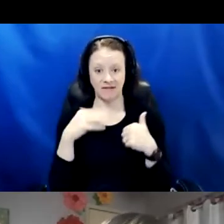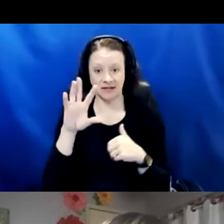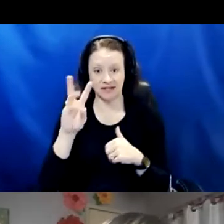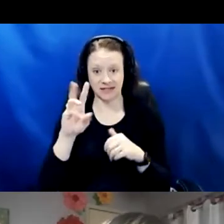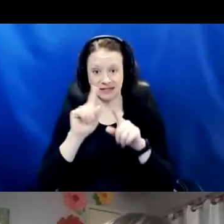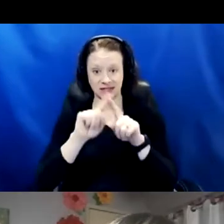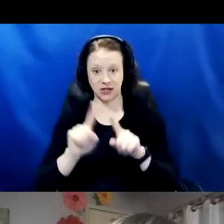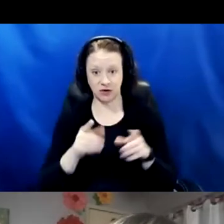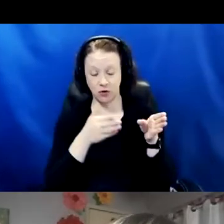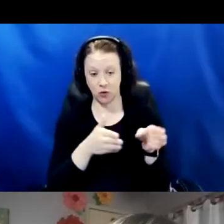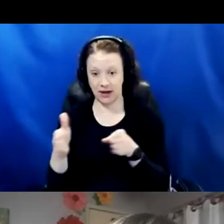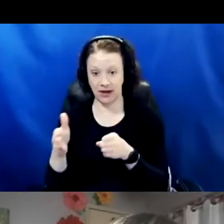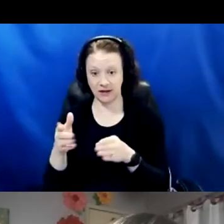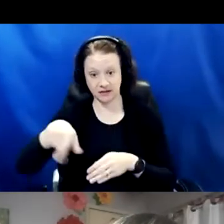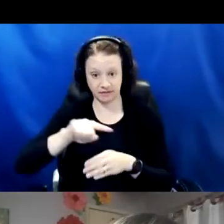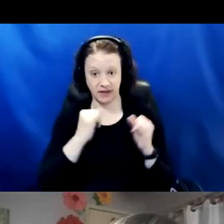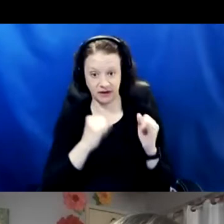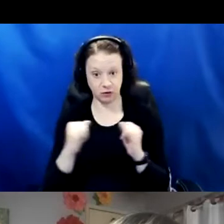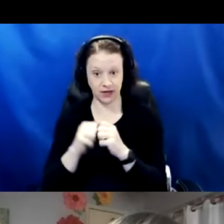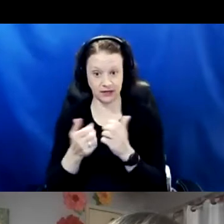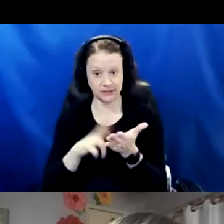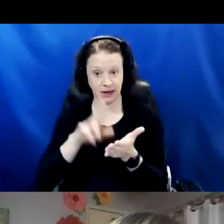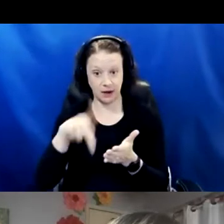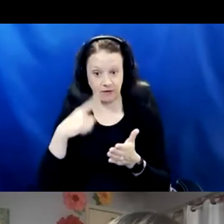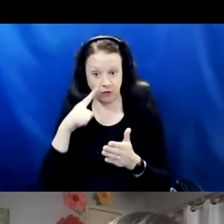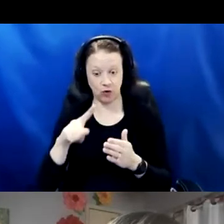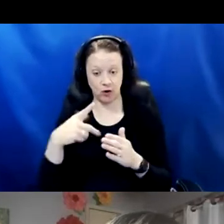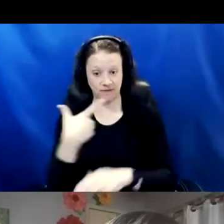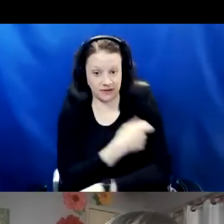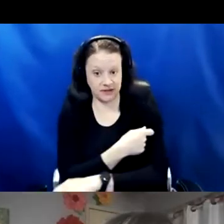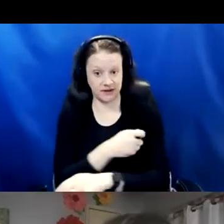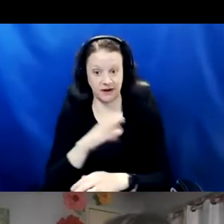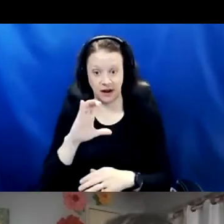that individuals can sign up for the vaccine. So if Claudia, if you could move to the next slide, please.